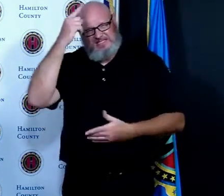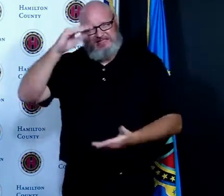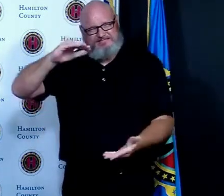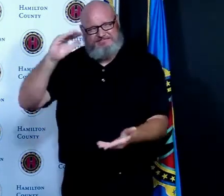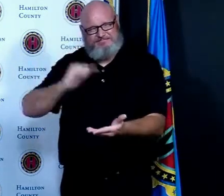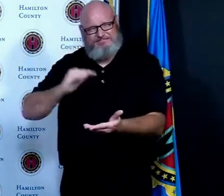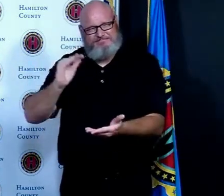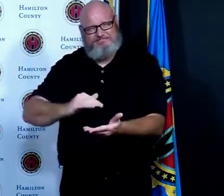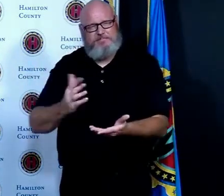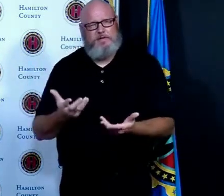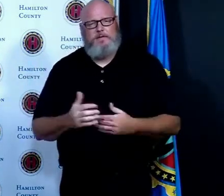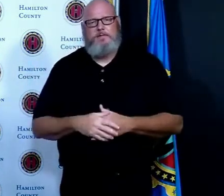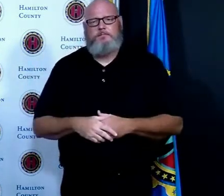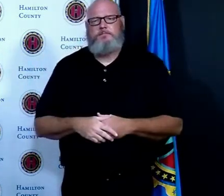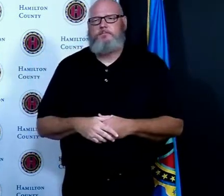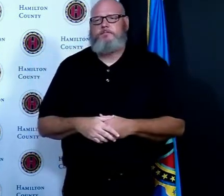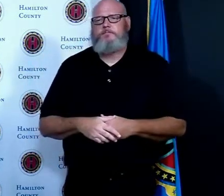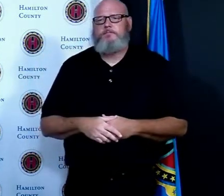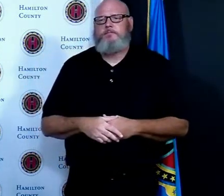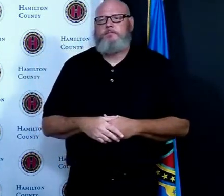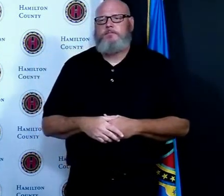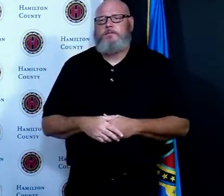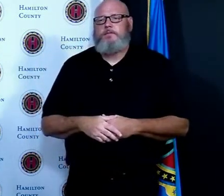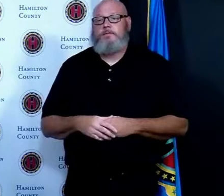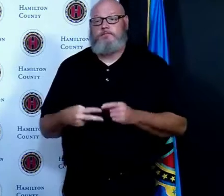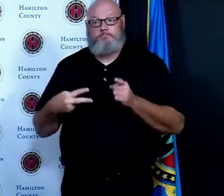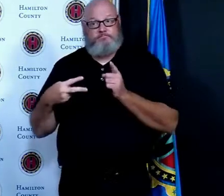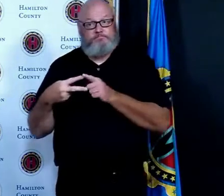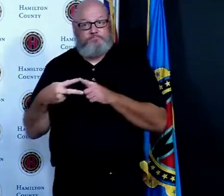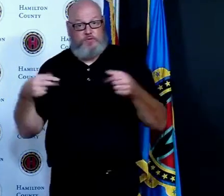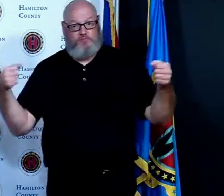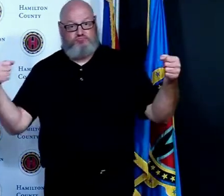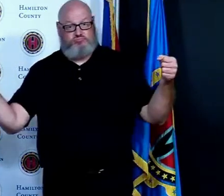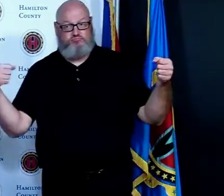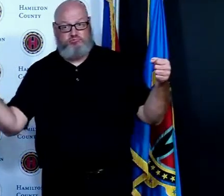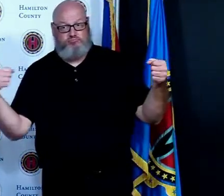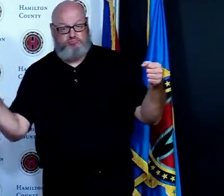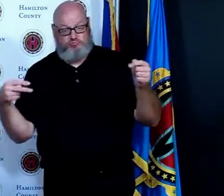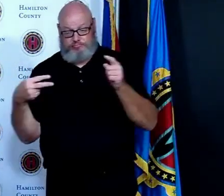with Sturgis I have not heard from my contact tracers any information regarding this gathering